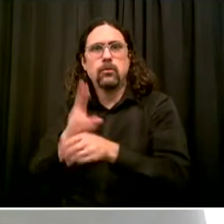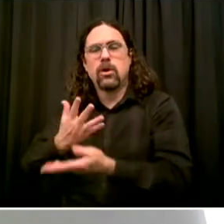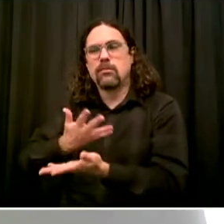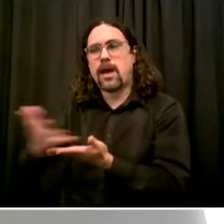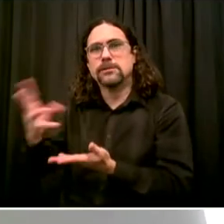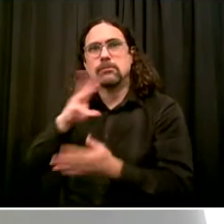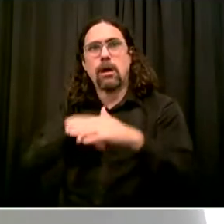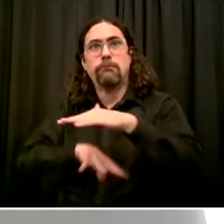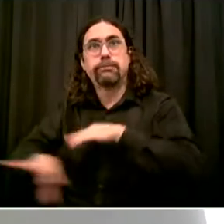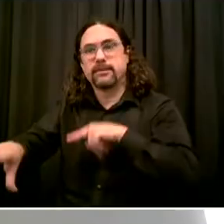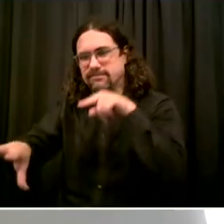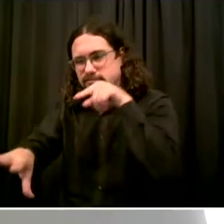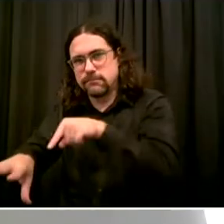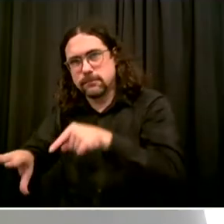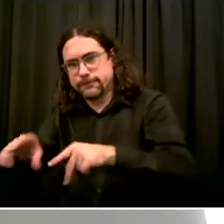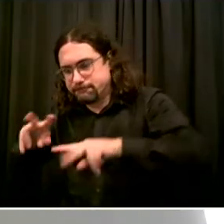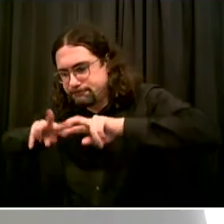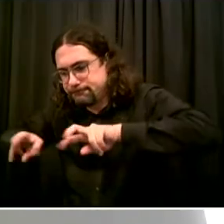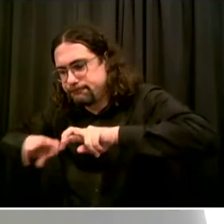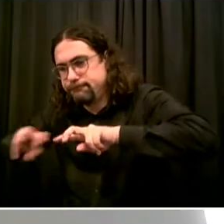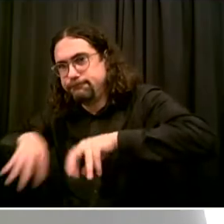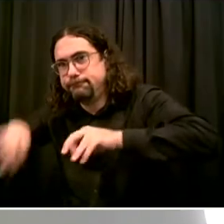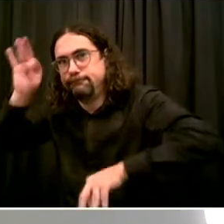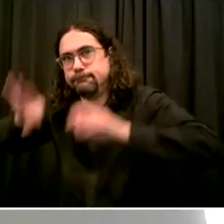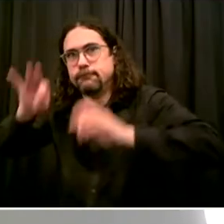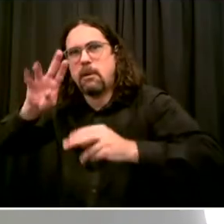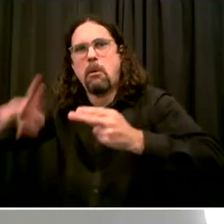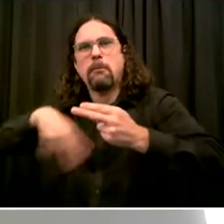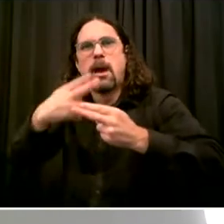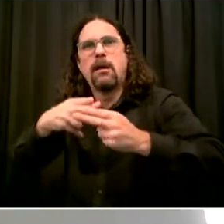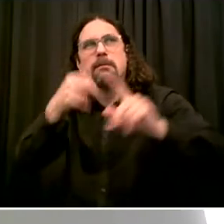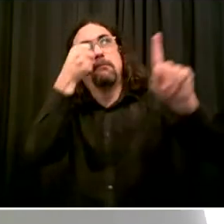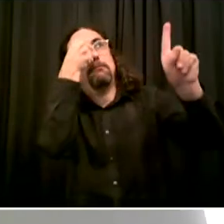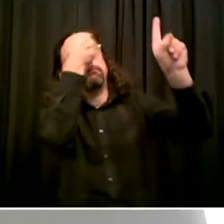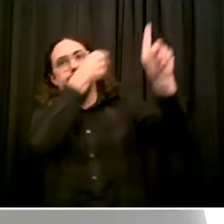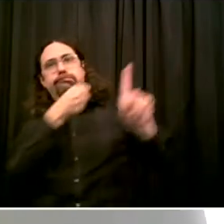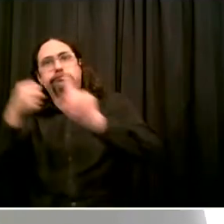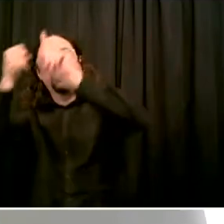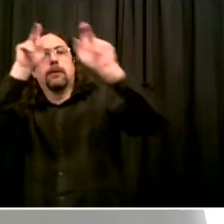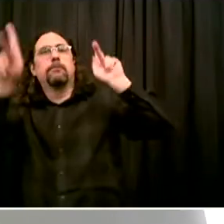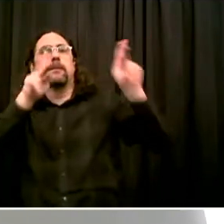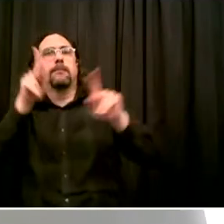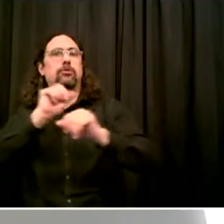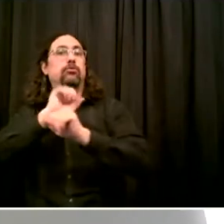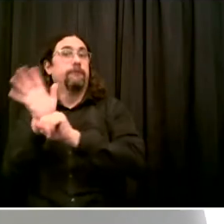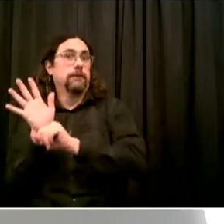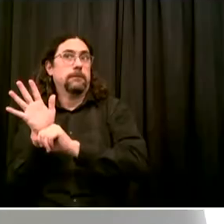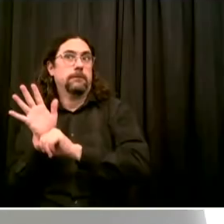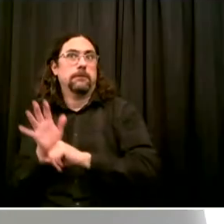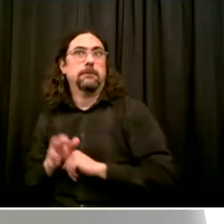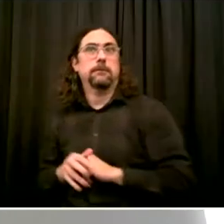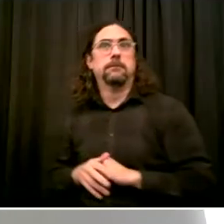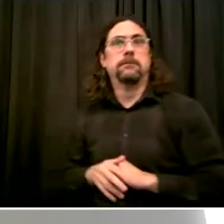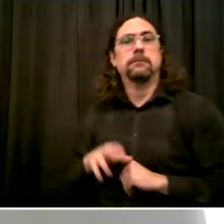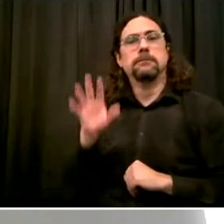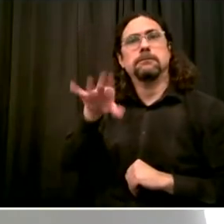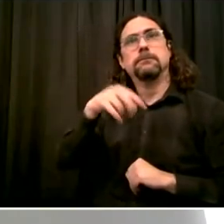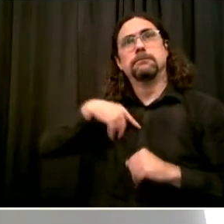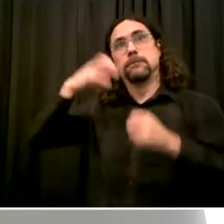SHOWN THEIR VALUE BUT THE STUDIES ARE WHAT WE CALL RETROSPECTIVE. ETHY RAE OLOKING